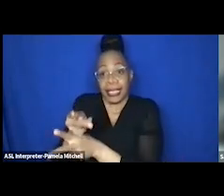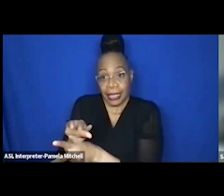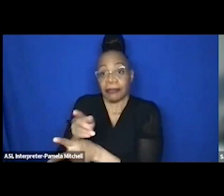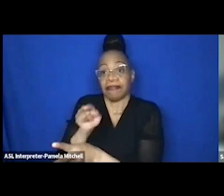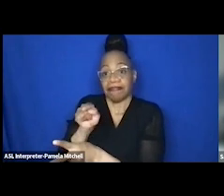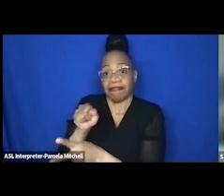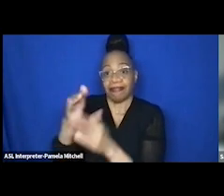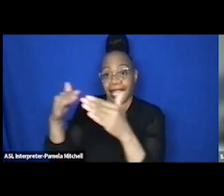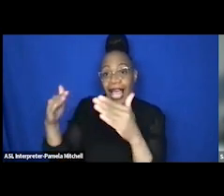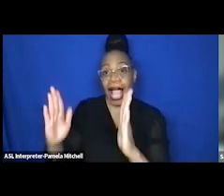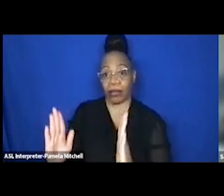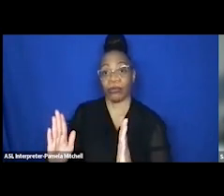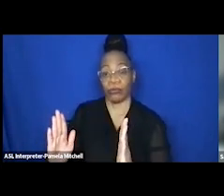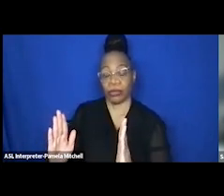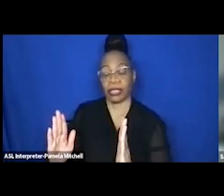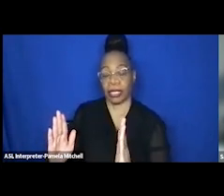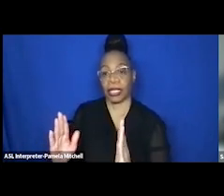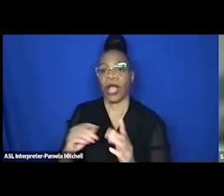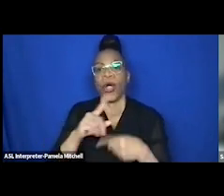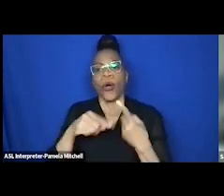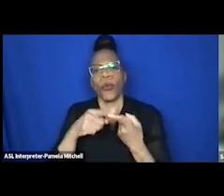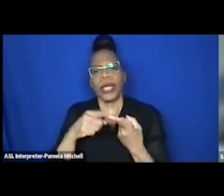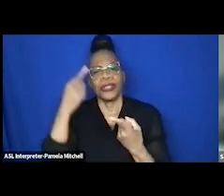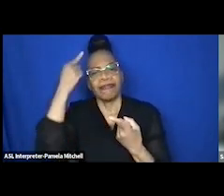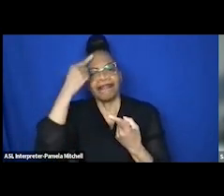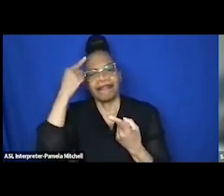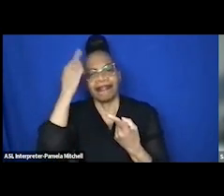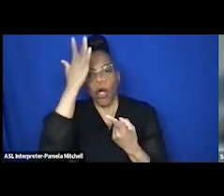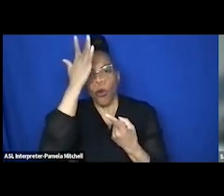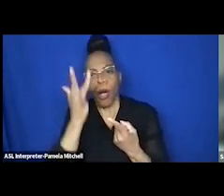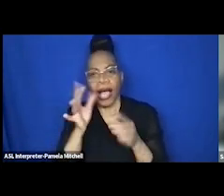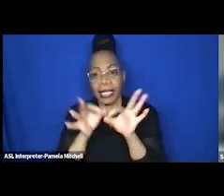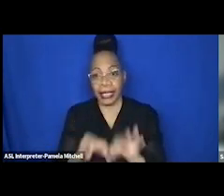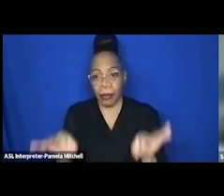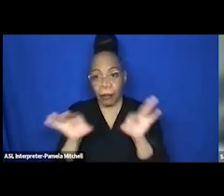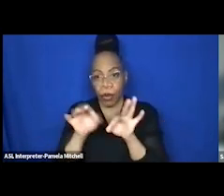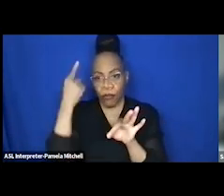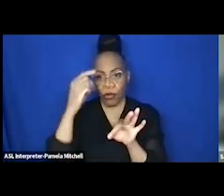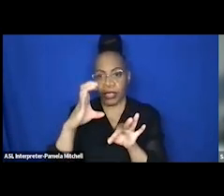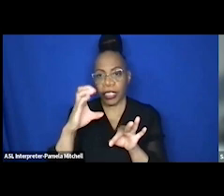And so when, you know, we are thinking about why it's important for CoCs or local homeless response systems